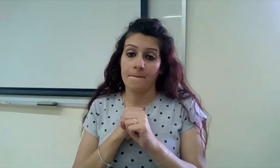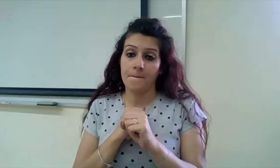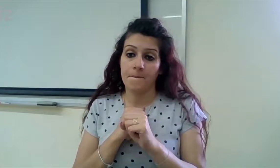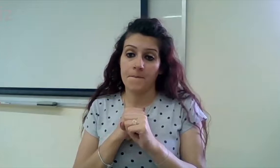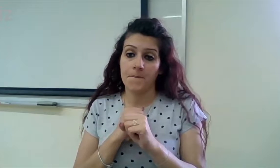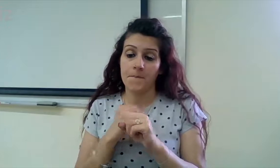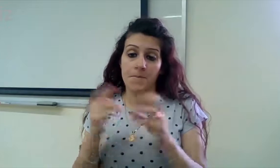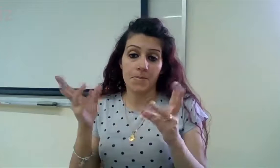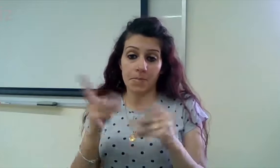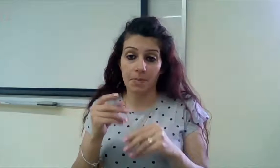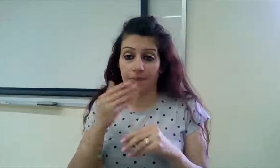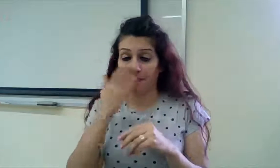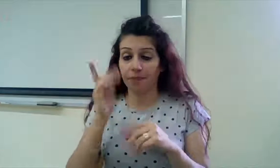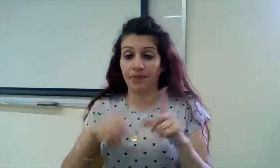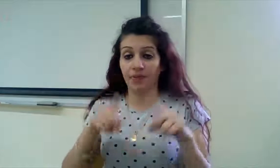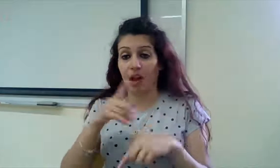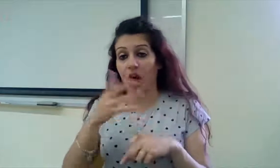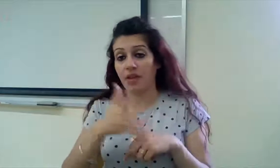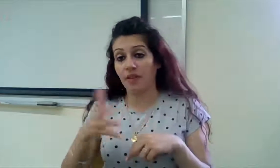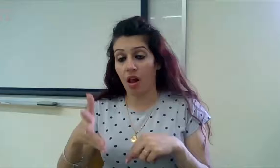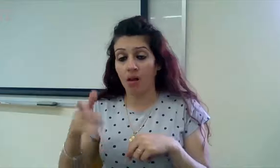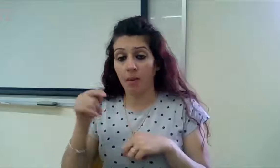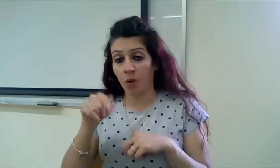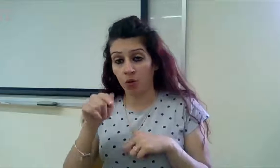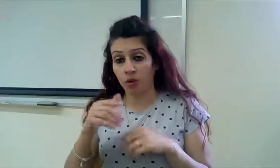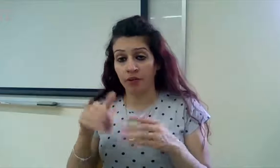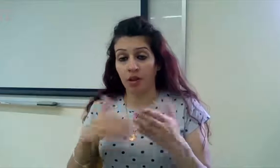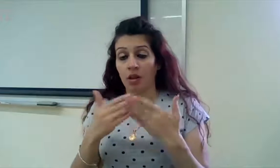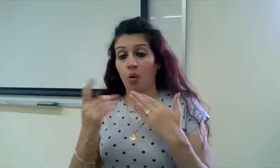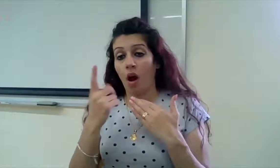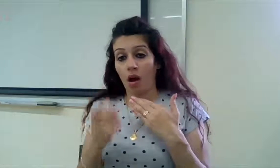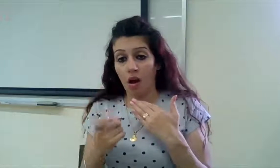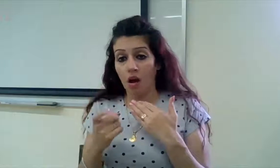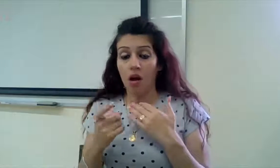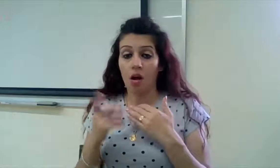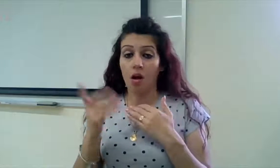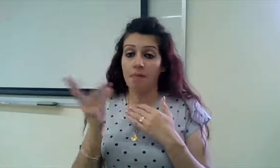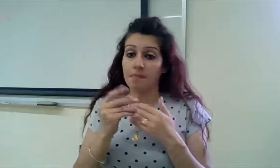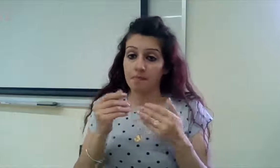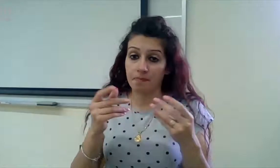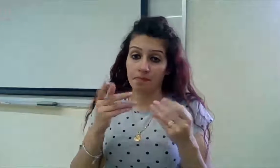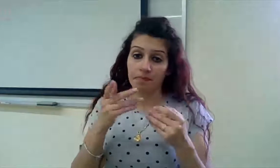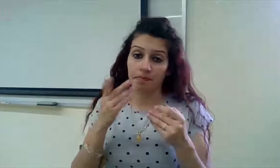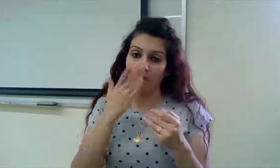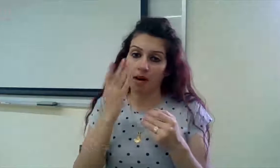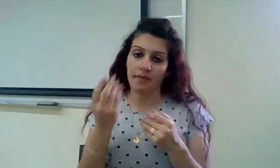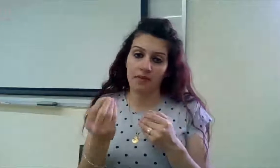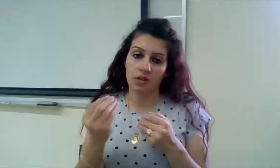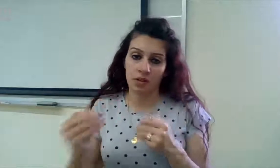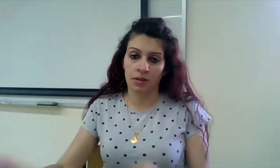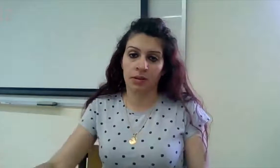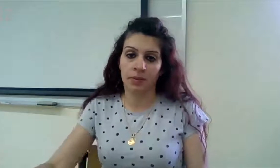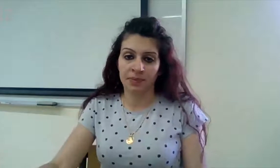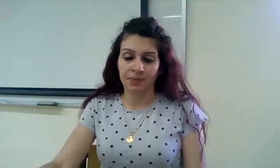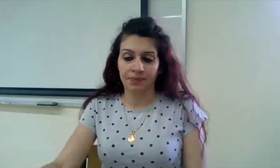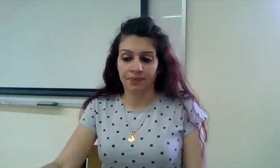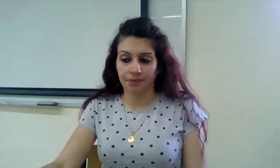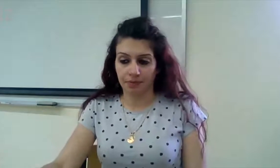children's reading begins with book begin with books competition is so important so right now in Calibri I mentioned the transcripts that we have